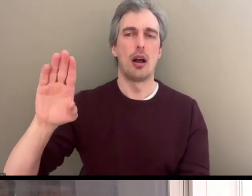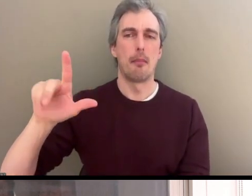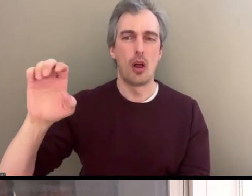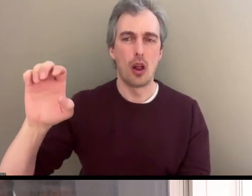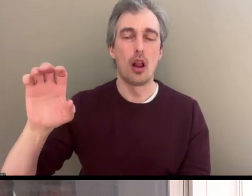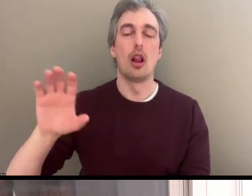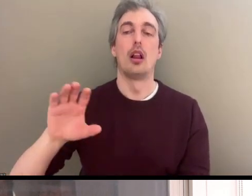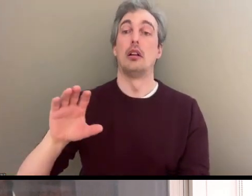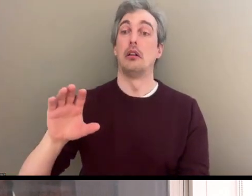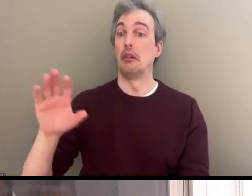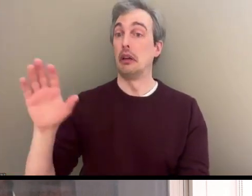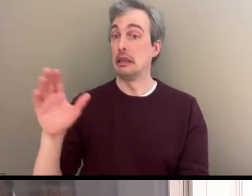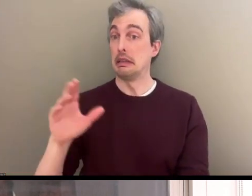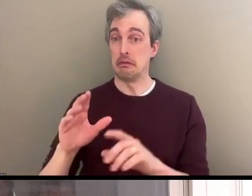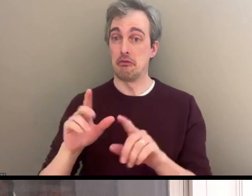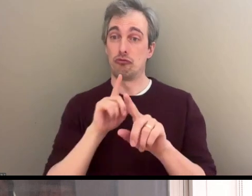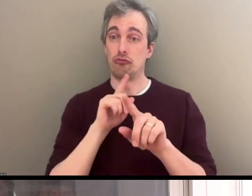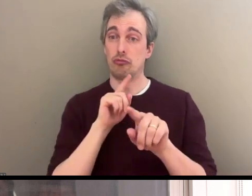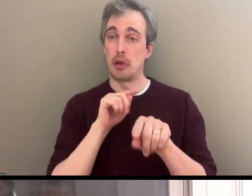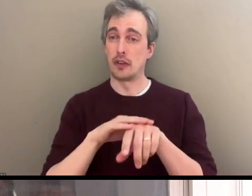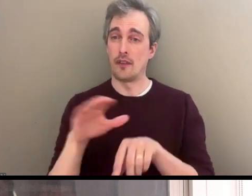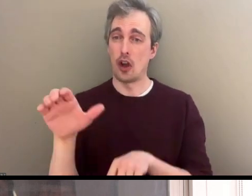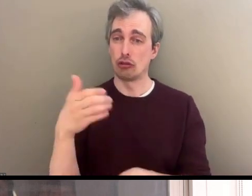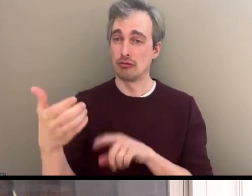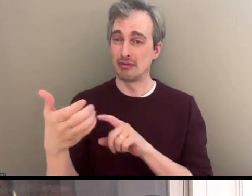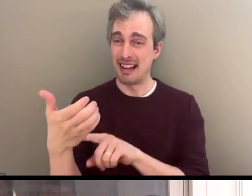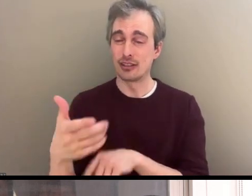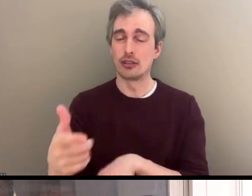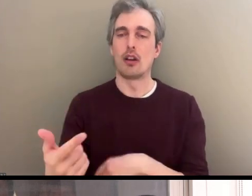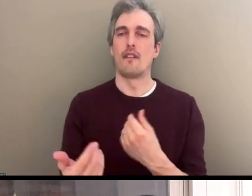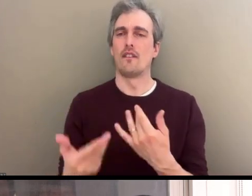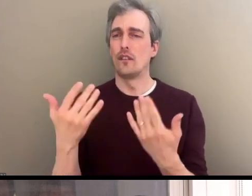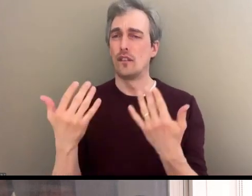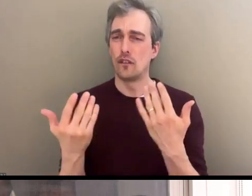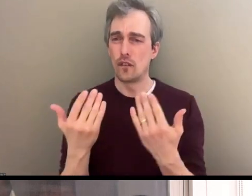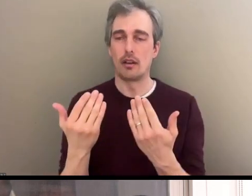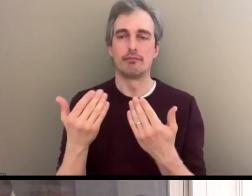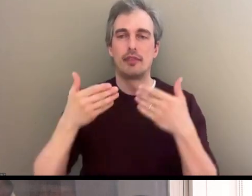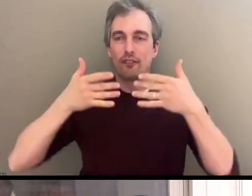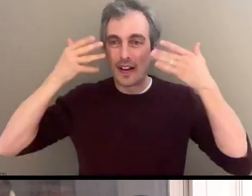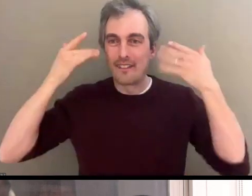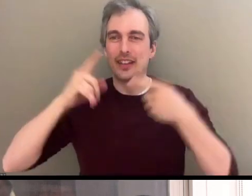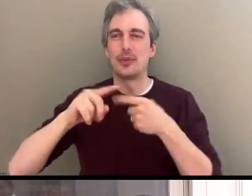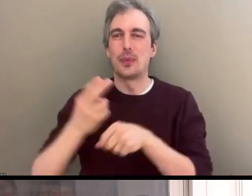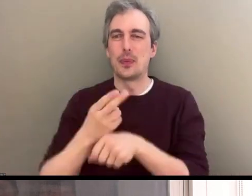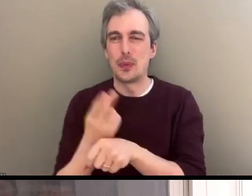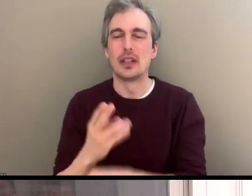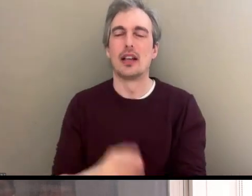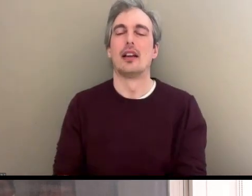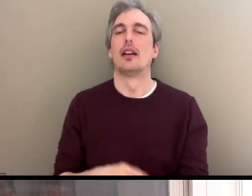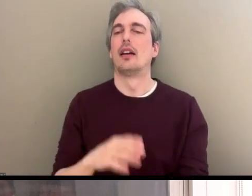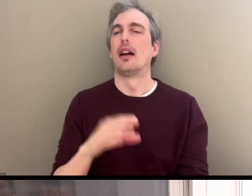Do you have a descriptive page title? And then also after that, it will try to give you and try to help